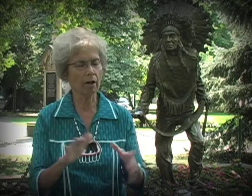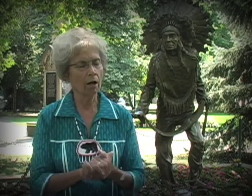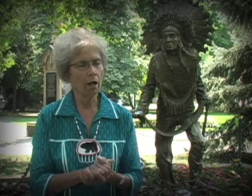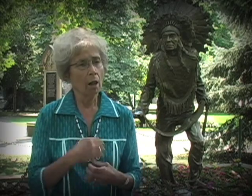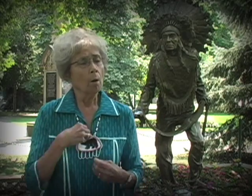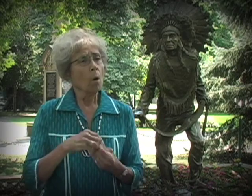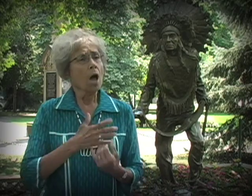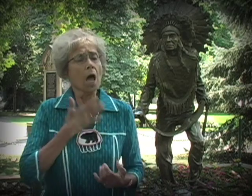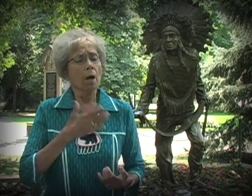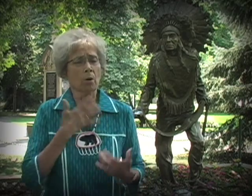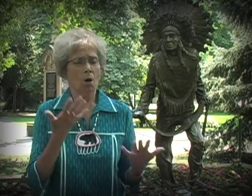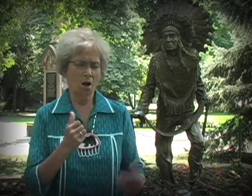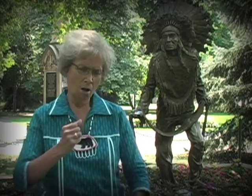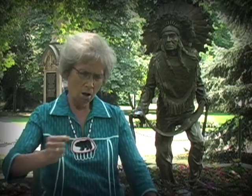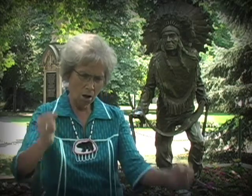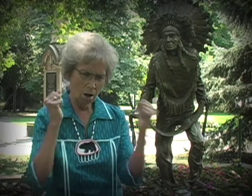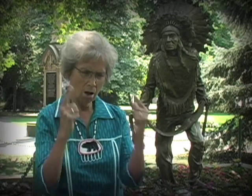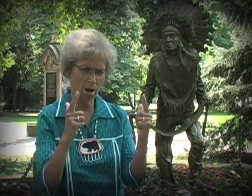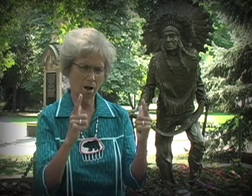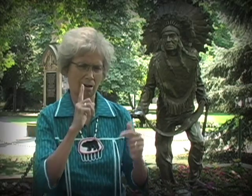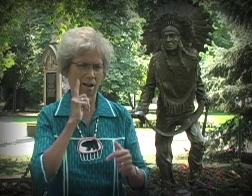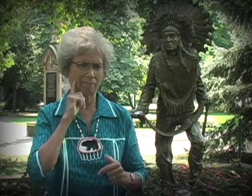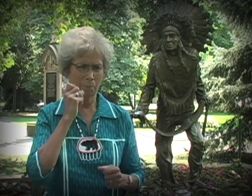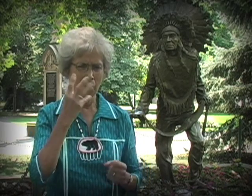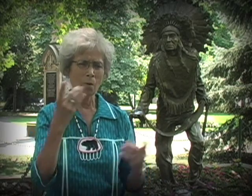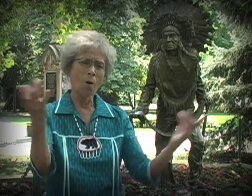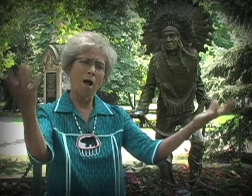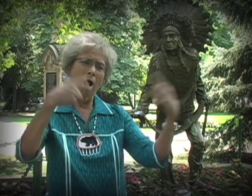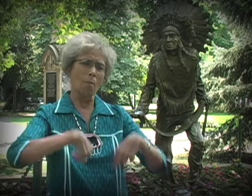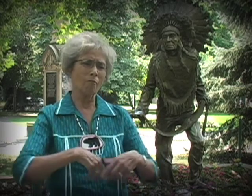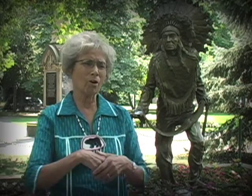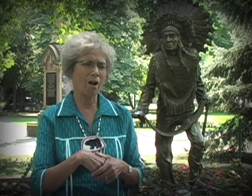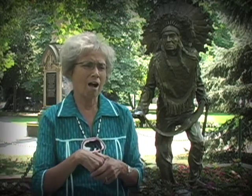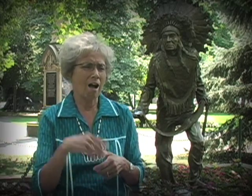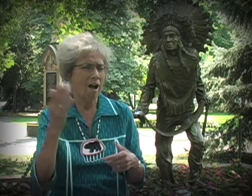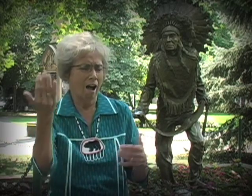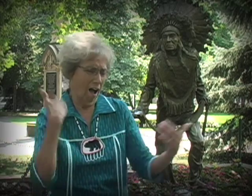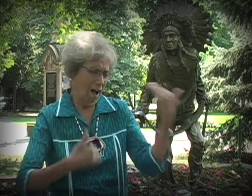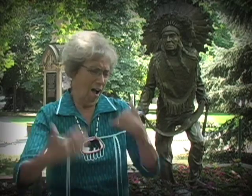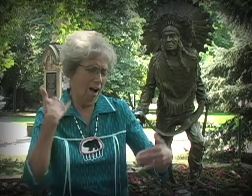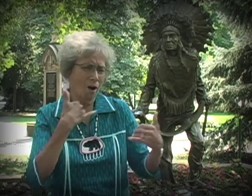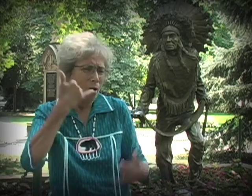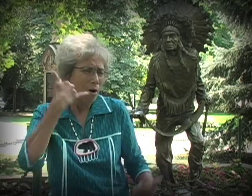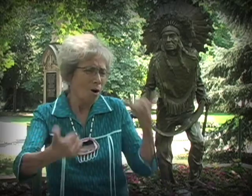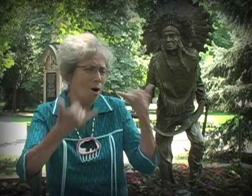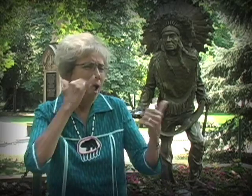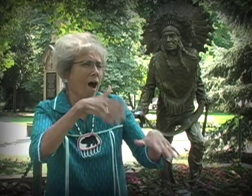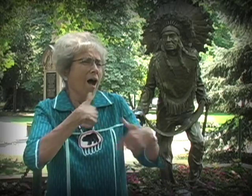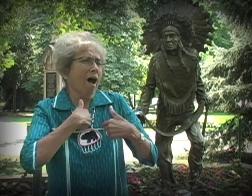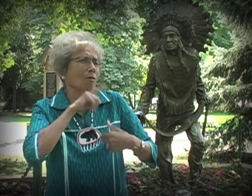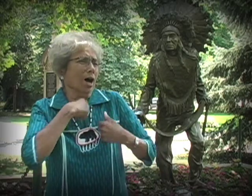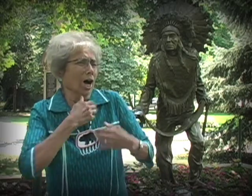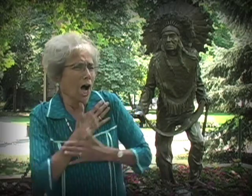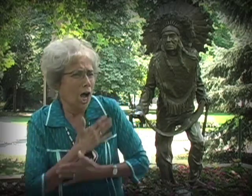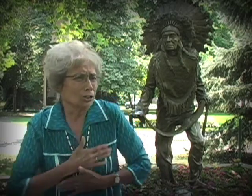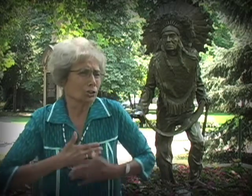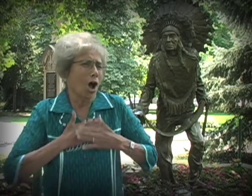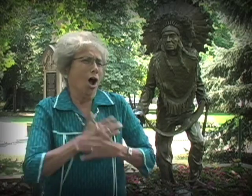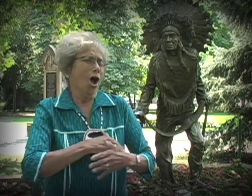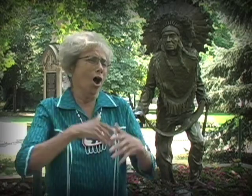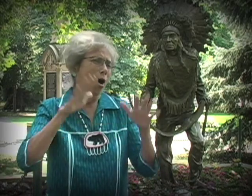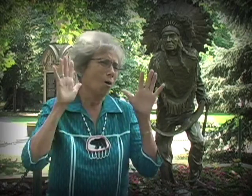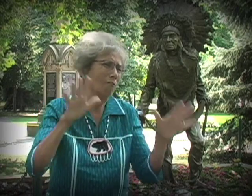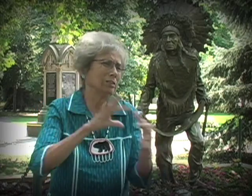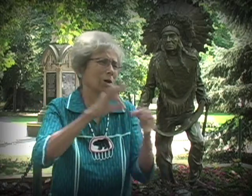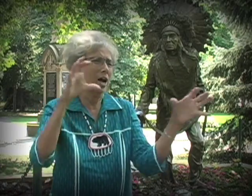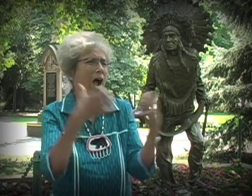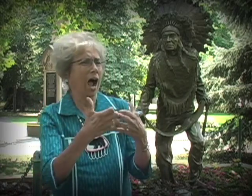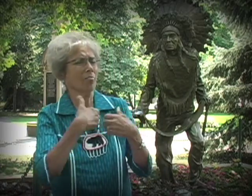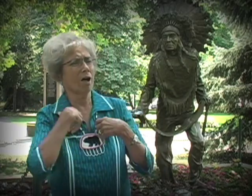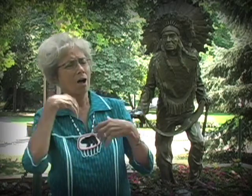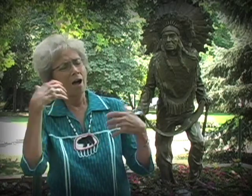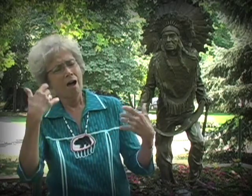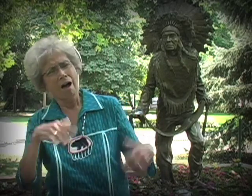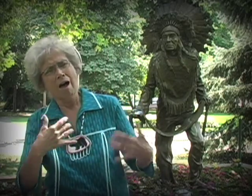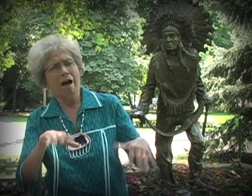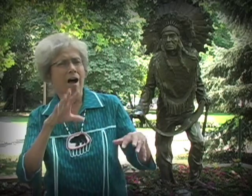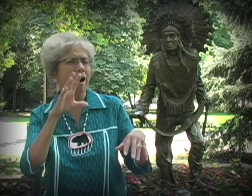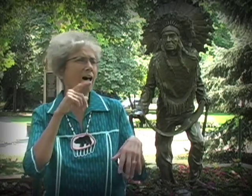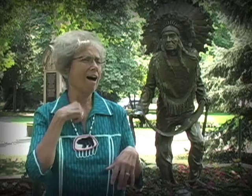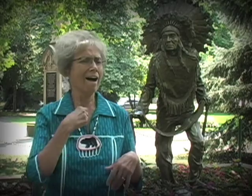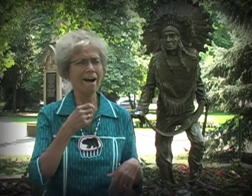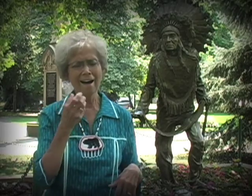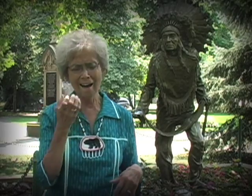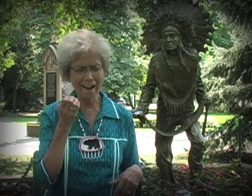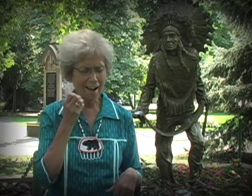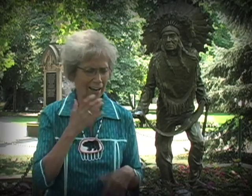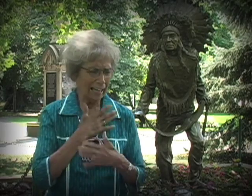What made me so happy is that ALL Deaf people came over, called, and contacted us about how much they really enjoyed the event.